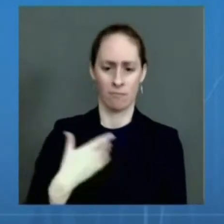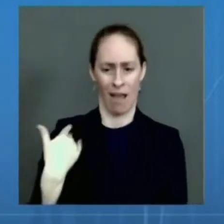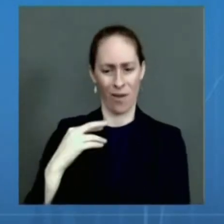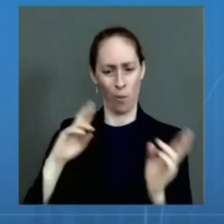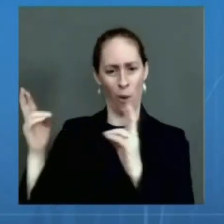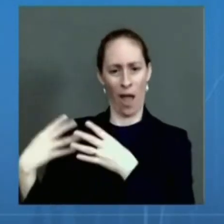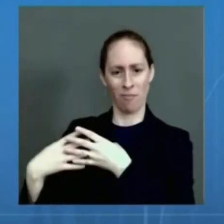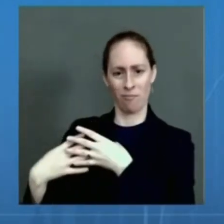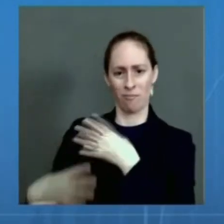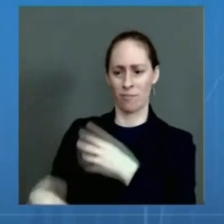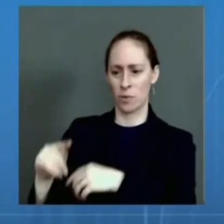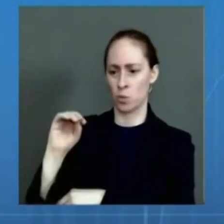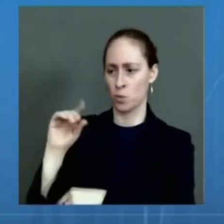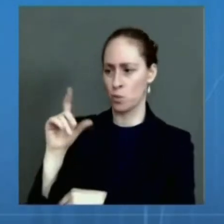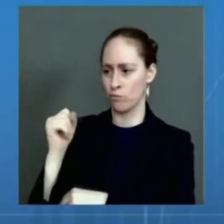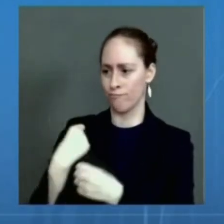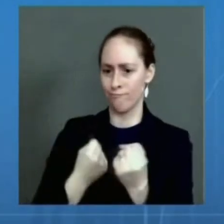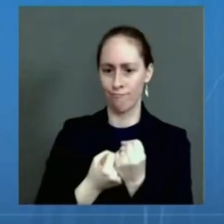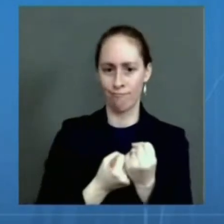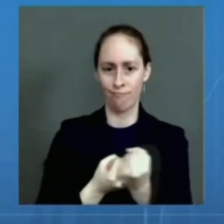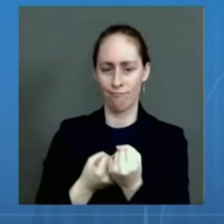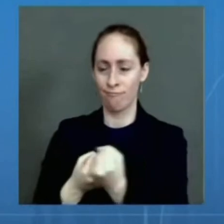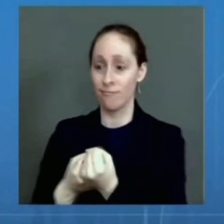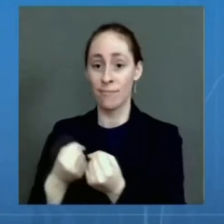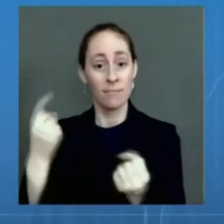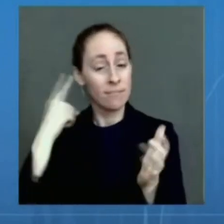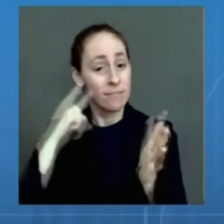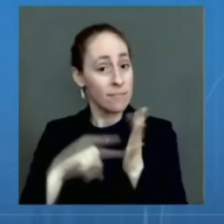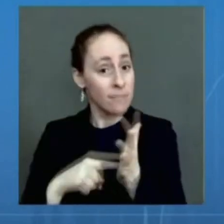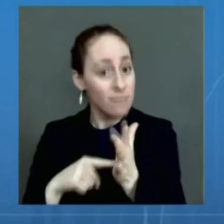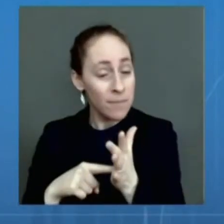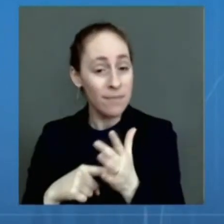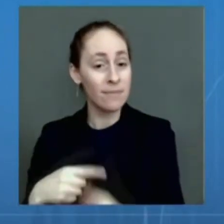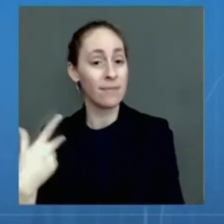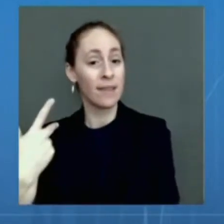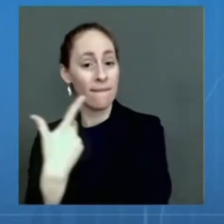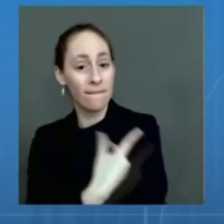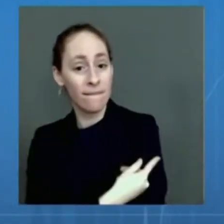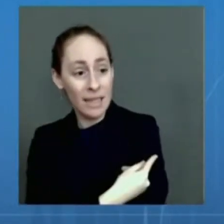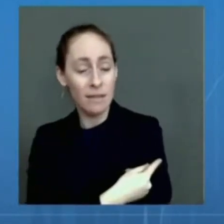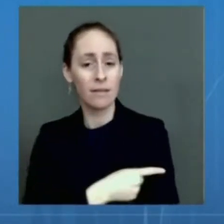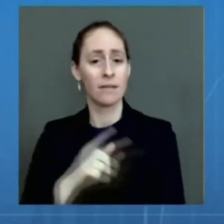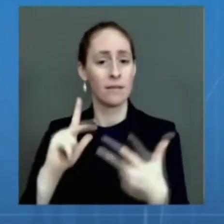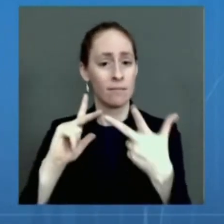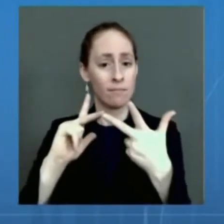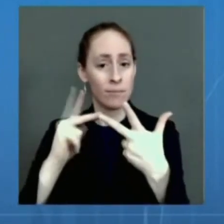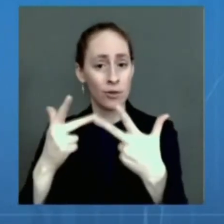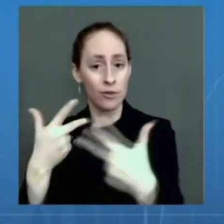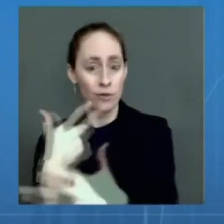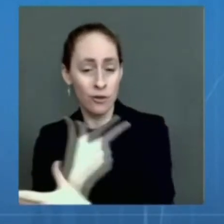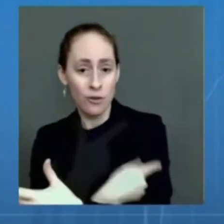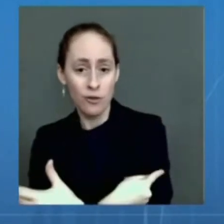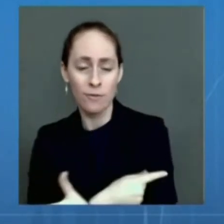GET VACCINATED IF YOU ARE ELIGIBLE FOR A BOOST GET BOOSTED.